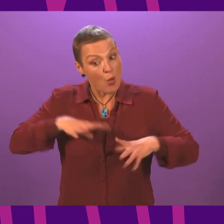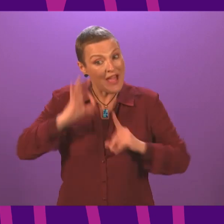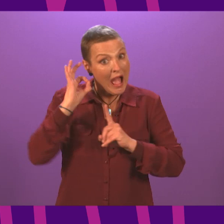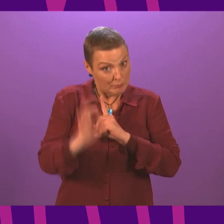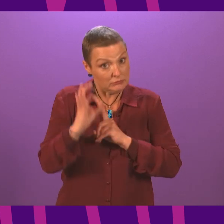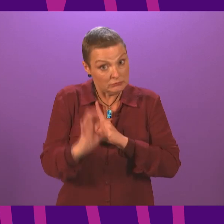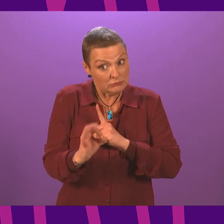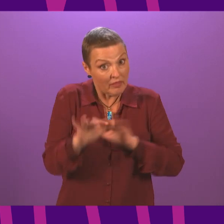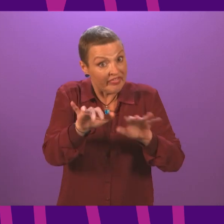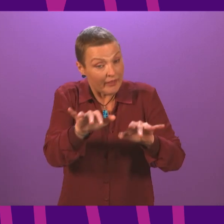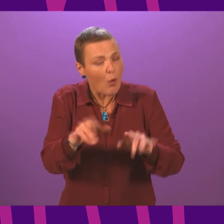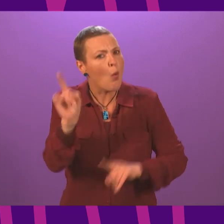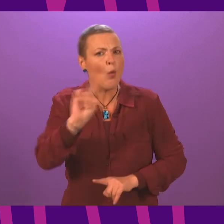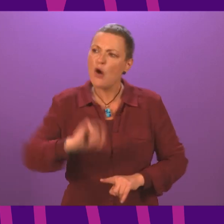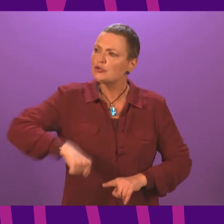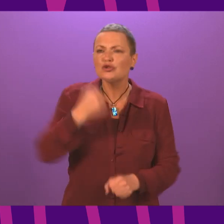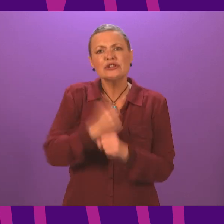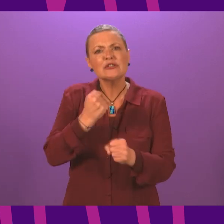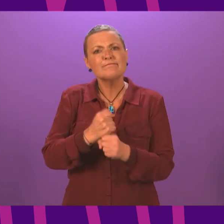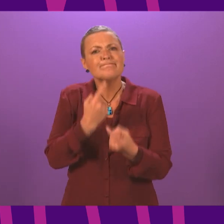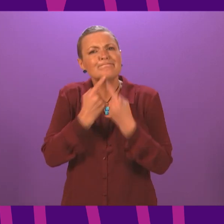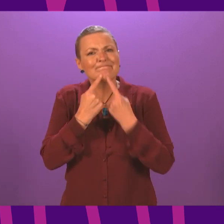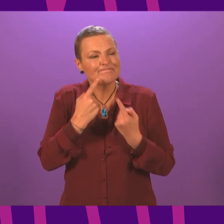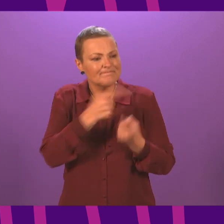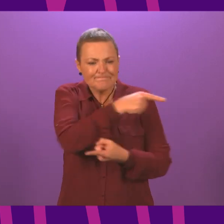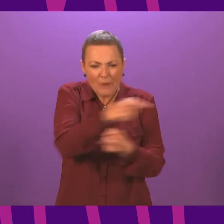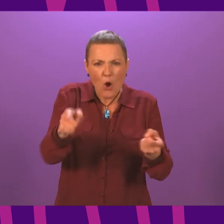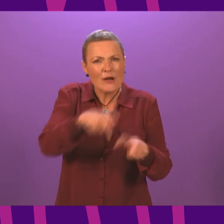Scottish Government messaging will be delivered to help our constituents to access financial